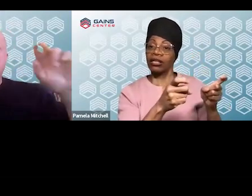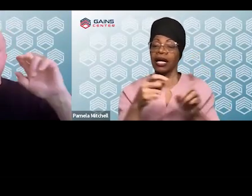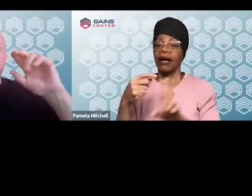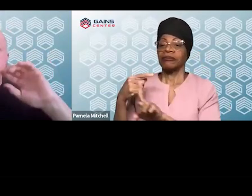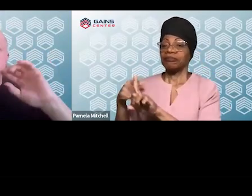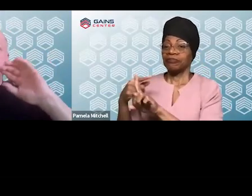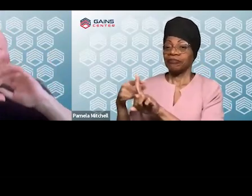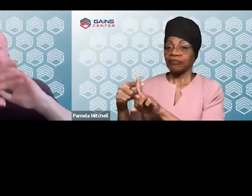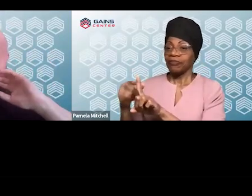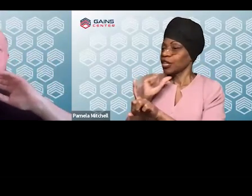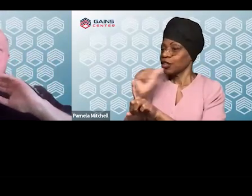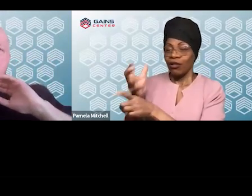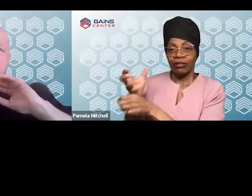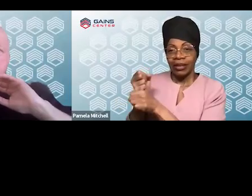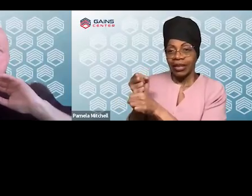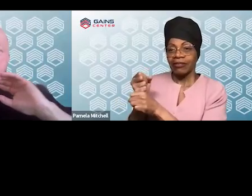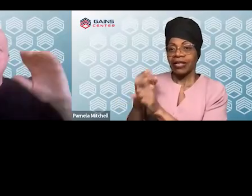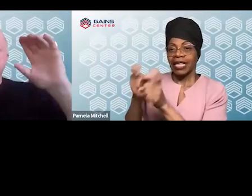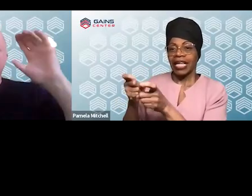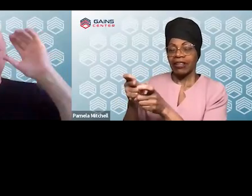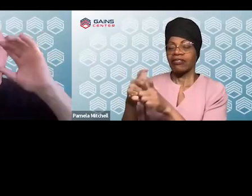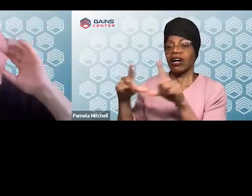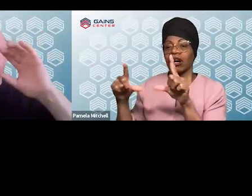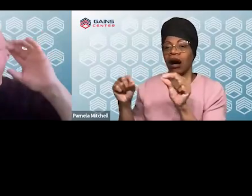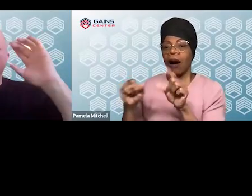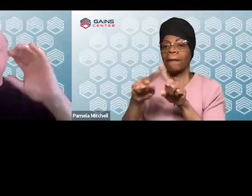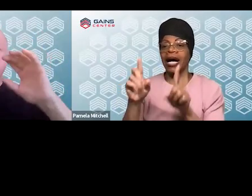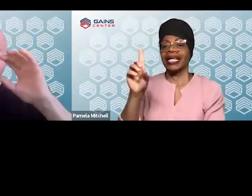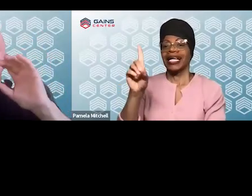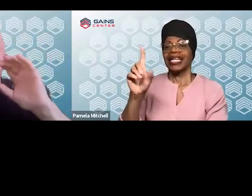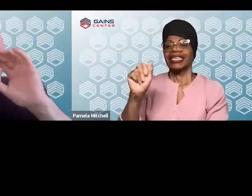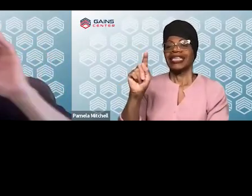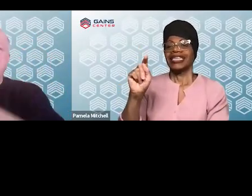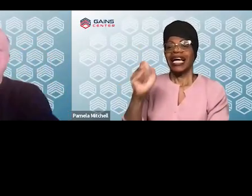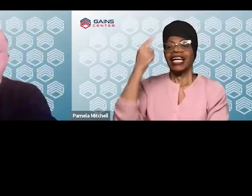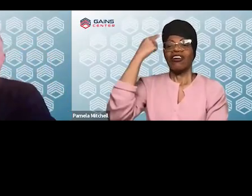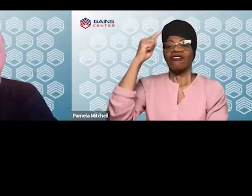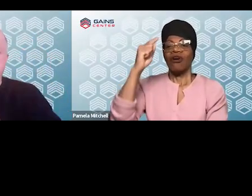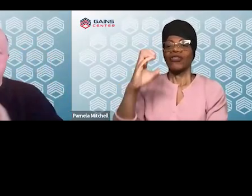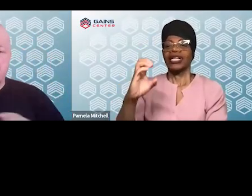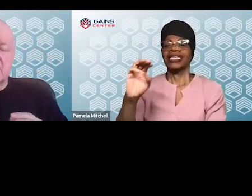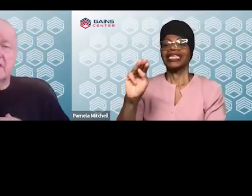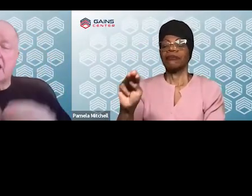But regardless, the data doesn't go to the judge. The data for the contingency management is independent.